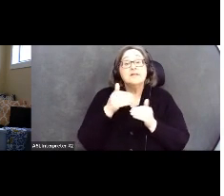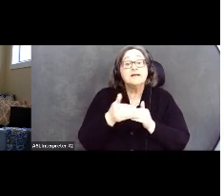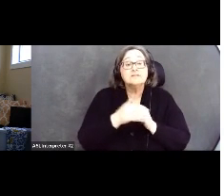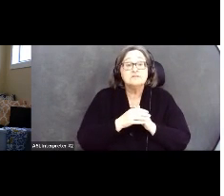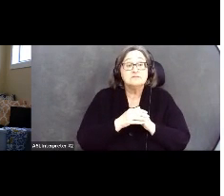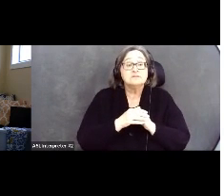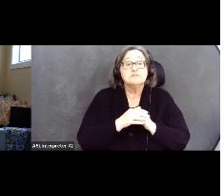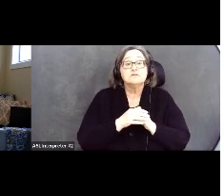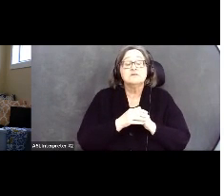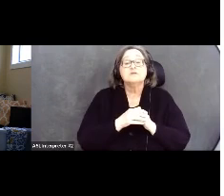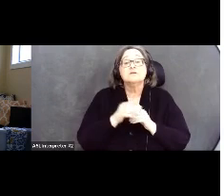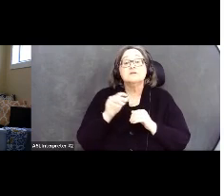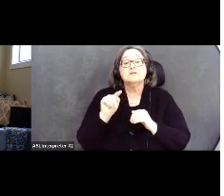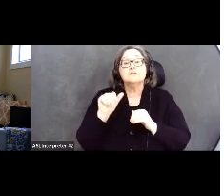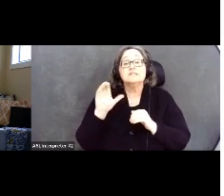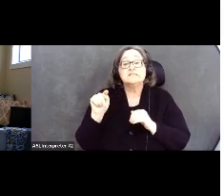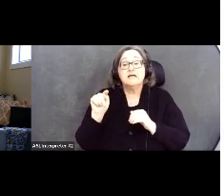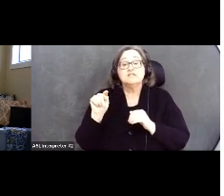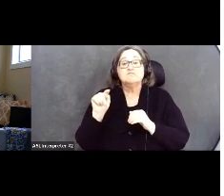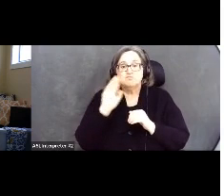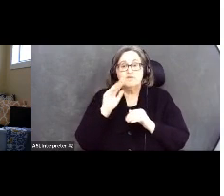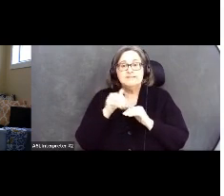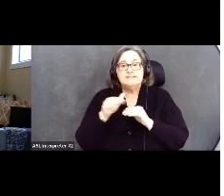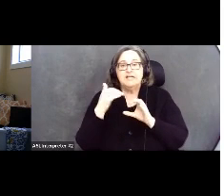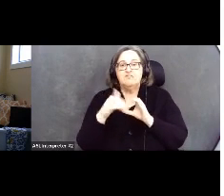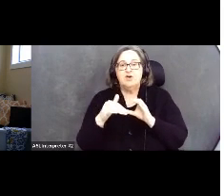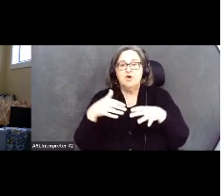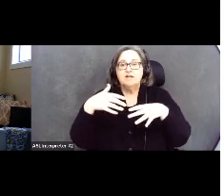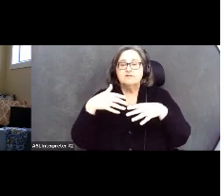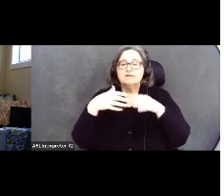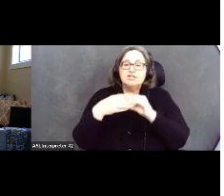Then, they receive in their e mail a narrative of how to support students